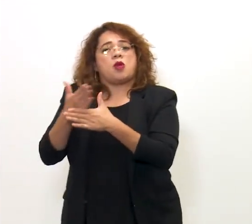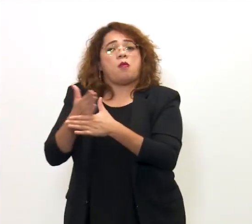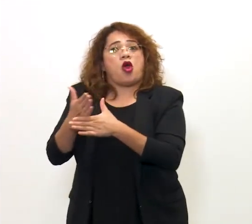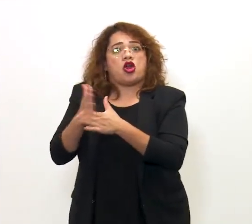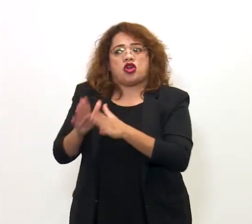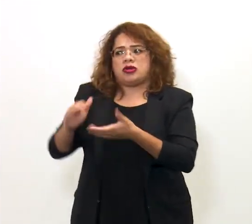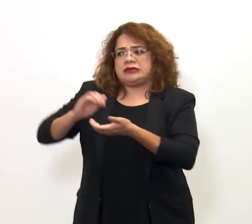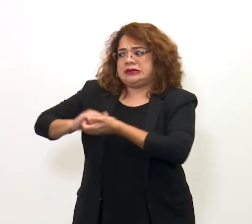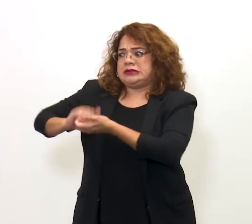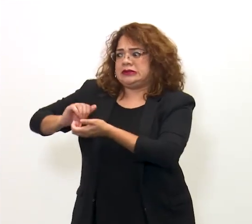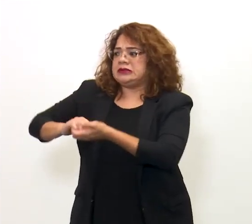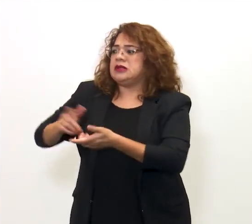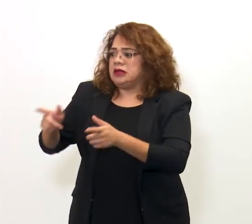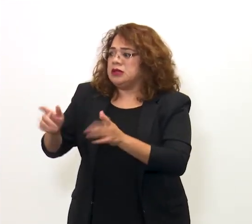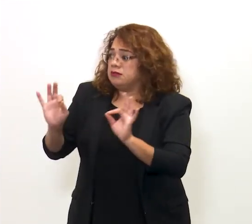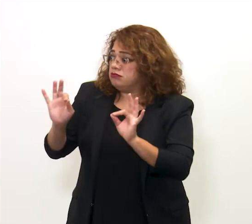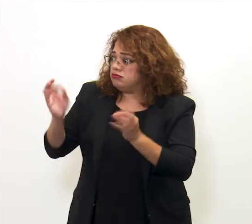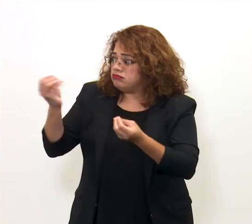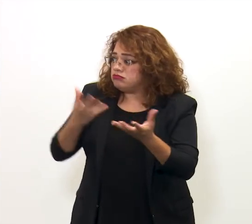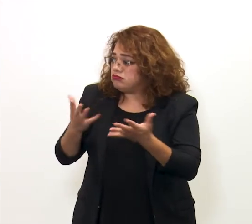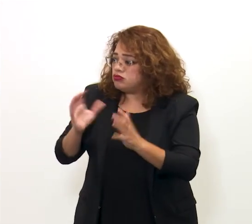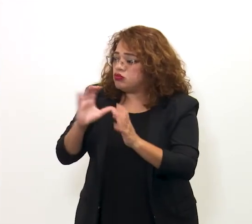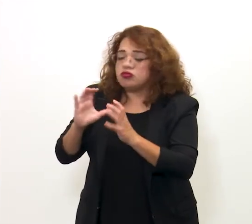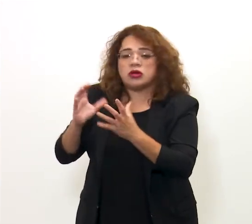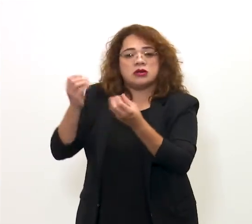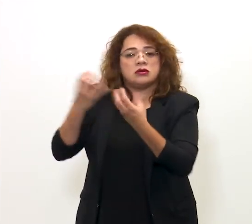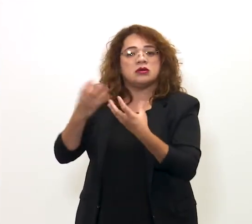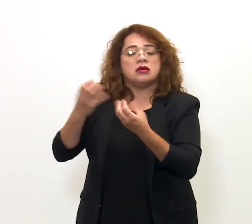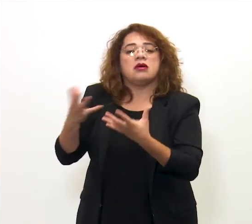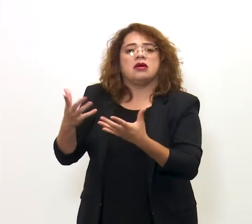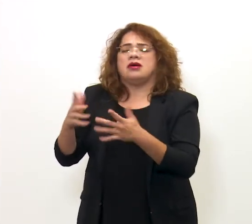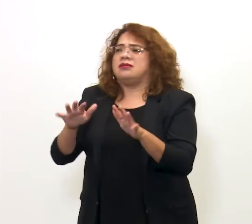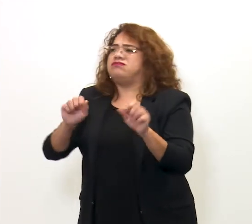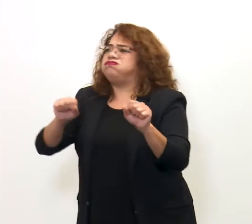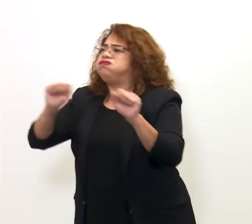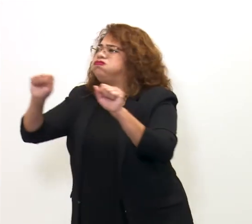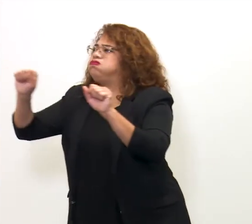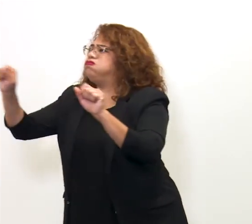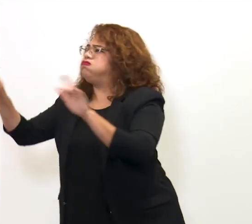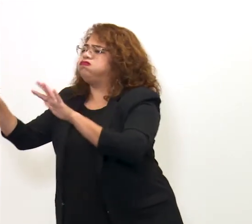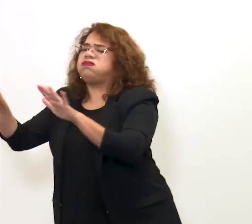and and we're seeing, I I was which was really great news. I I heard that we were getting about